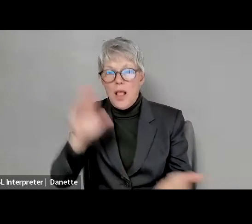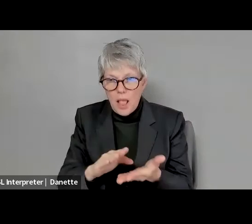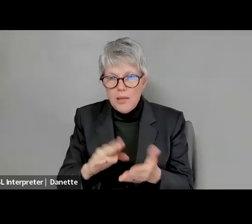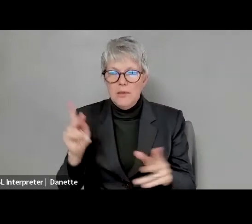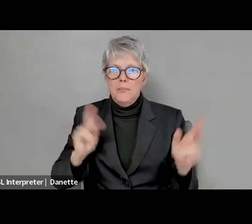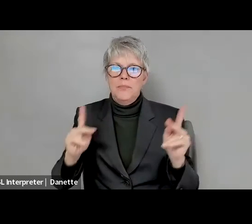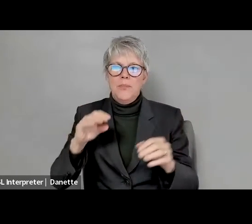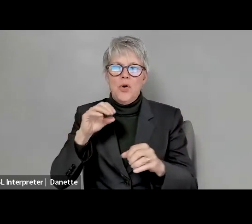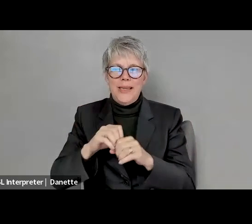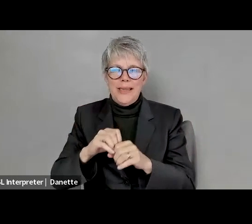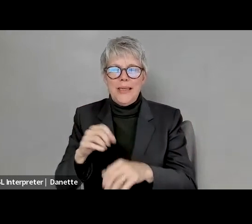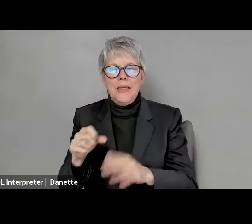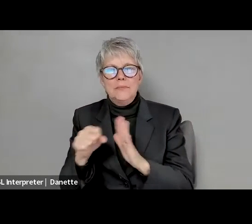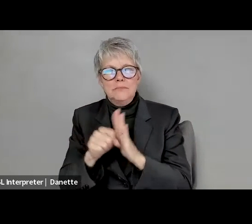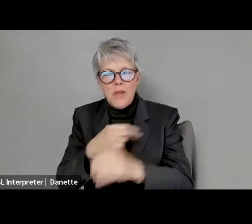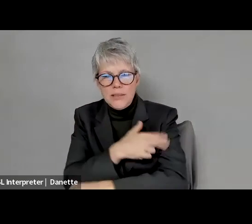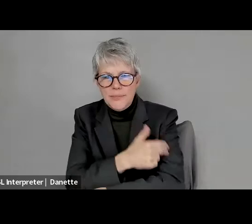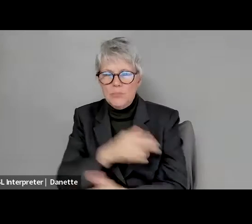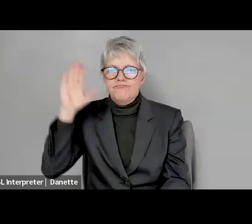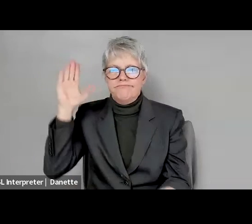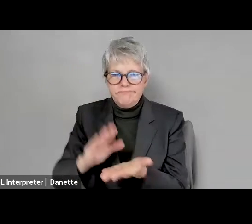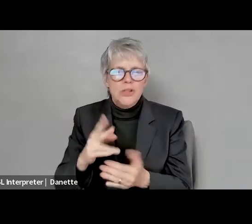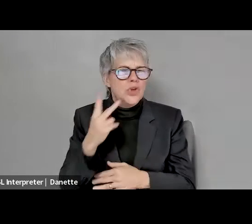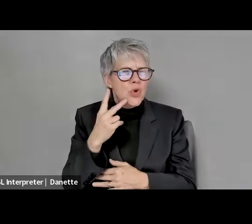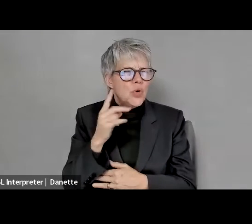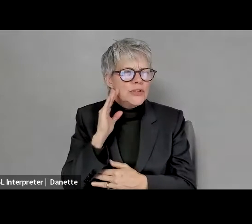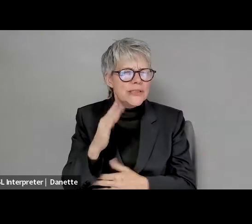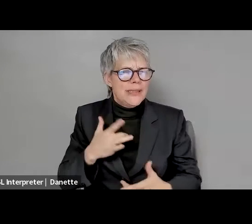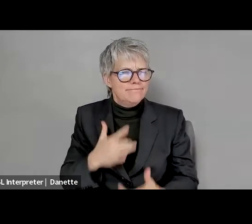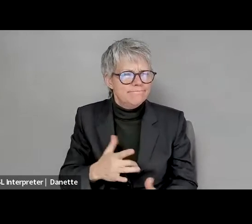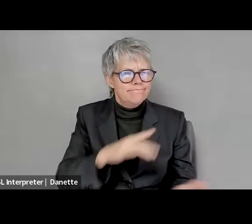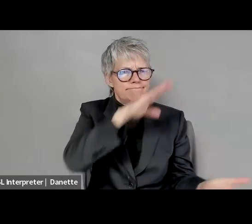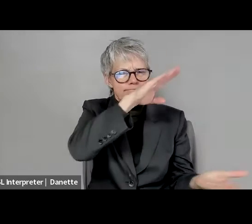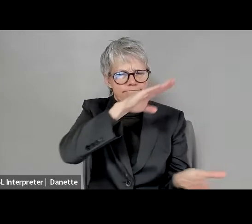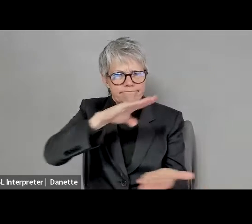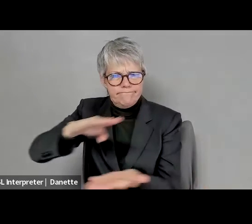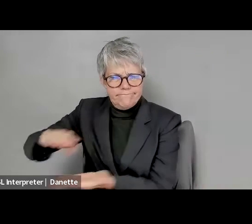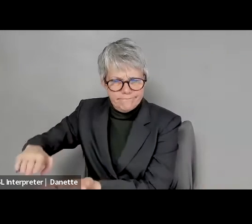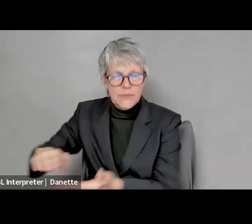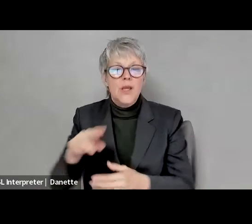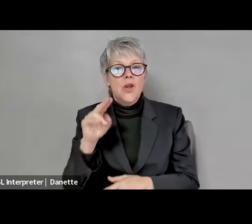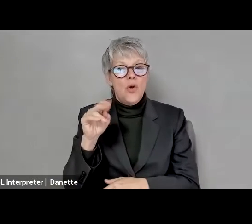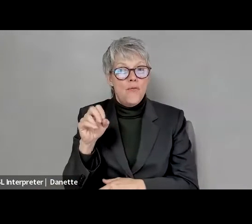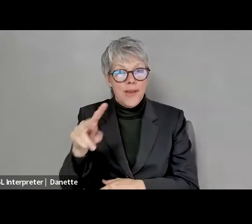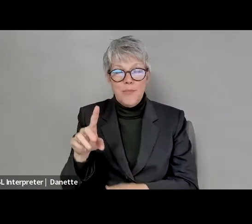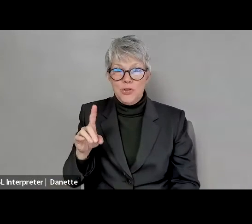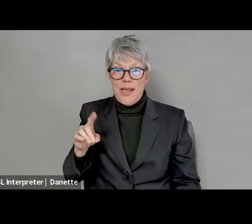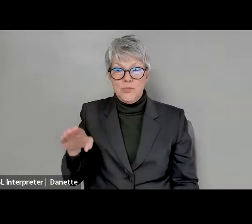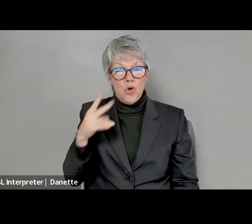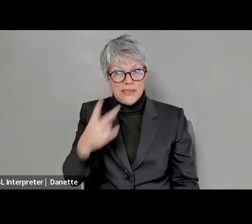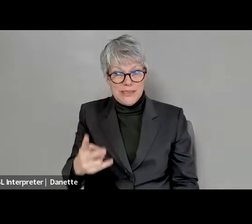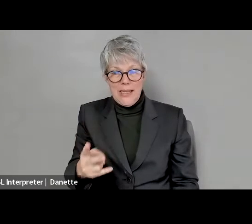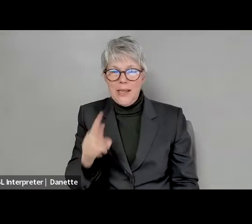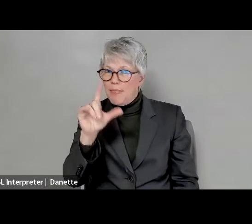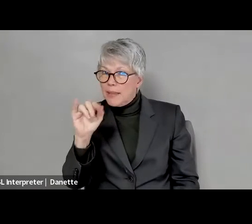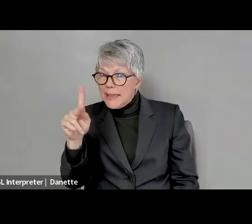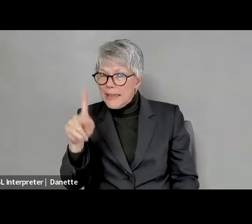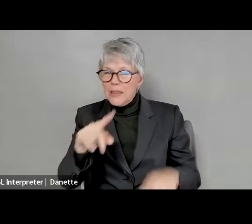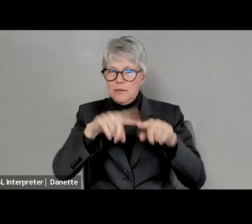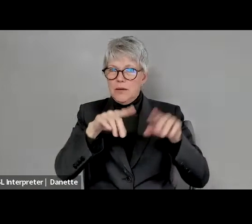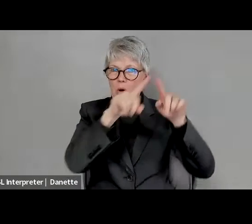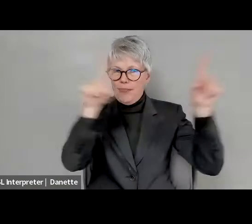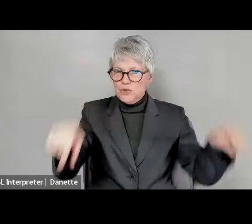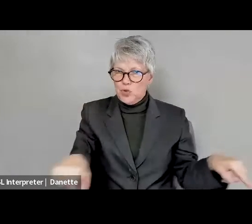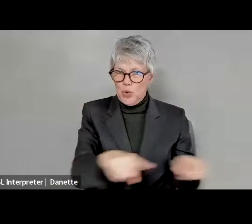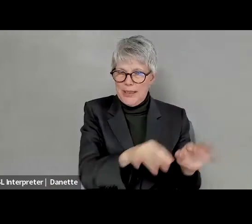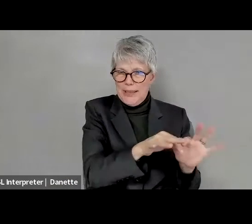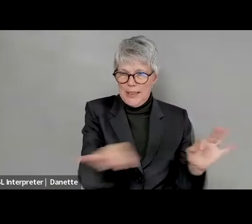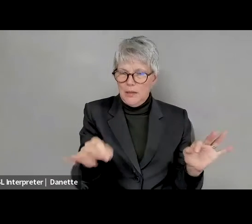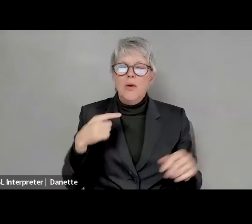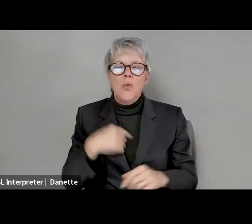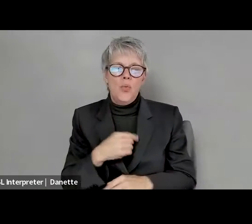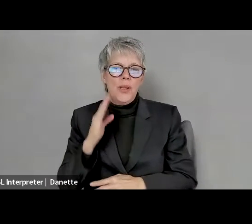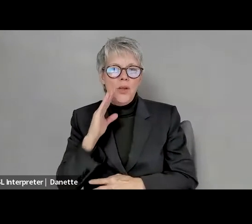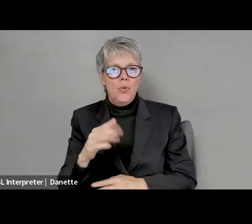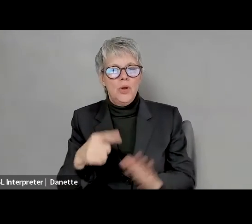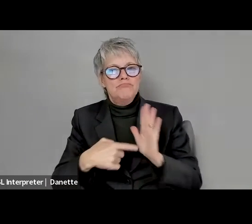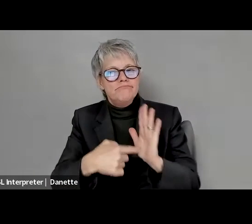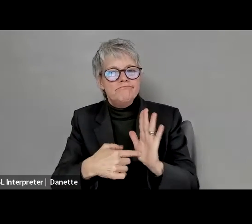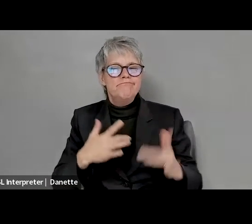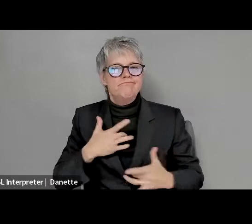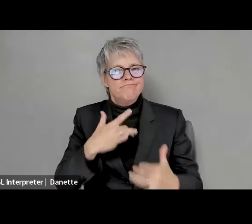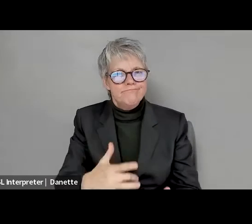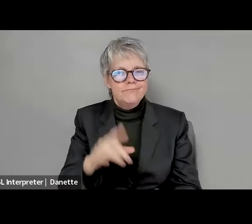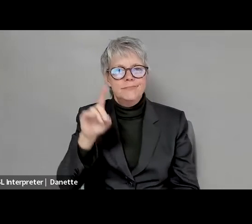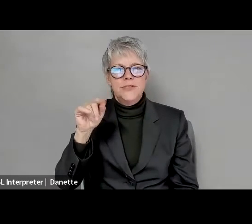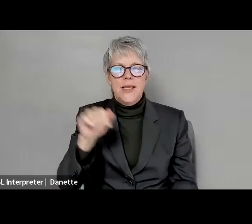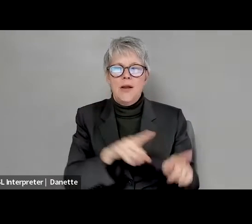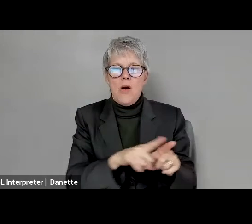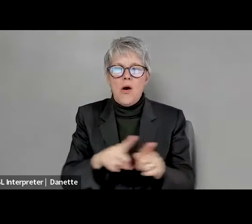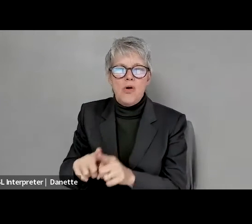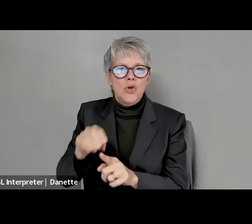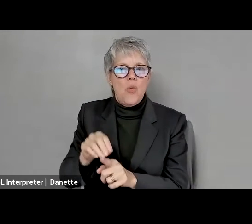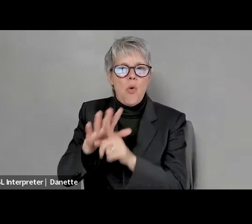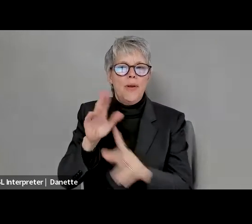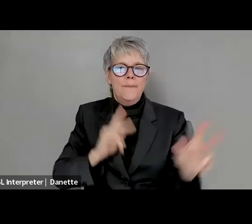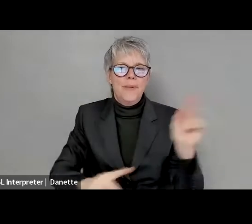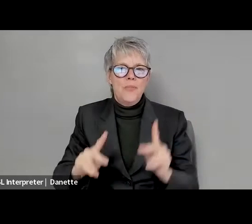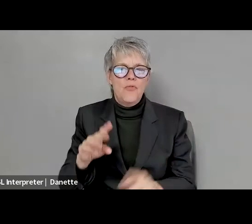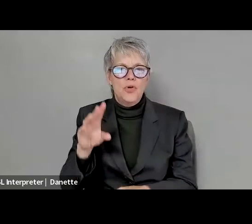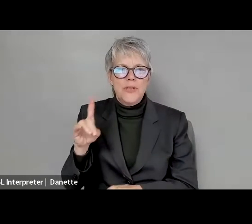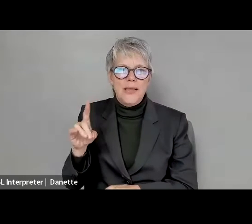Kelly Crosbie: you'll see directionality, and you'll see. Trend over time. So the November dashboard is posted. Please look at the links right there, and we will. In a couple of months we will walk through the dashboard again to look at some trend data, and just to refresh or Orient people to the dashboard if it's the first time that you're speaking